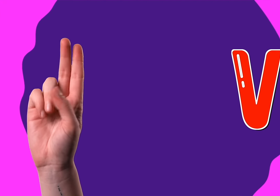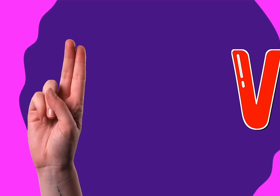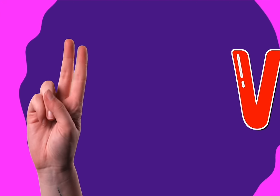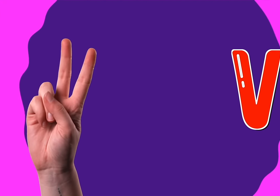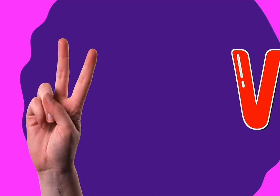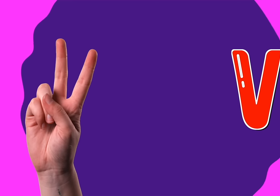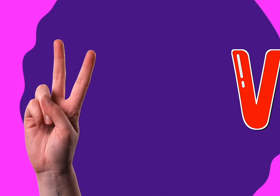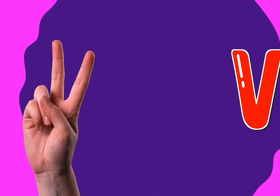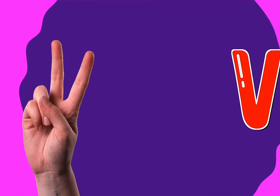We.